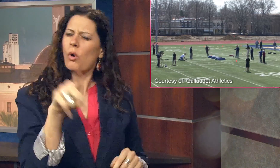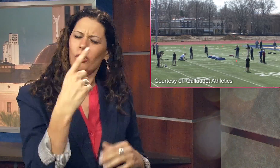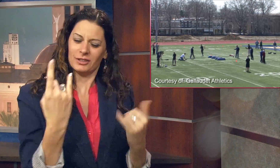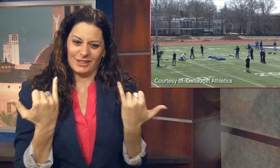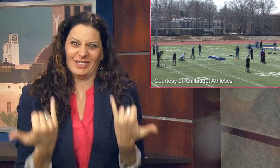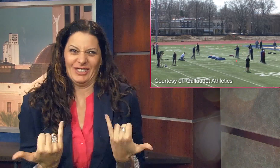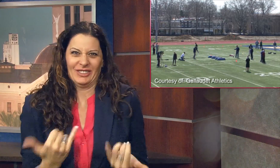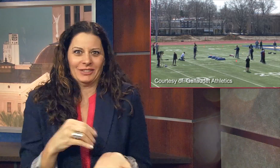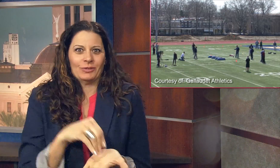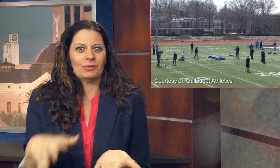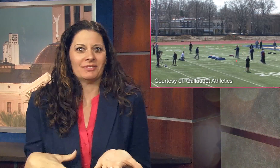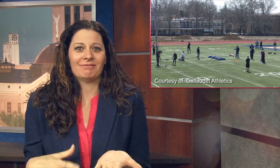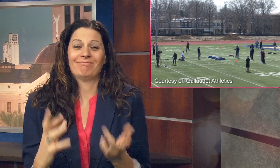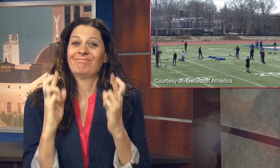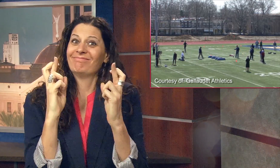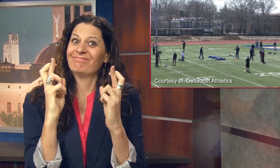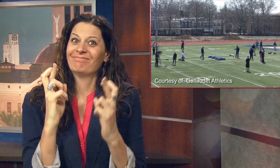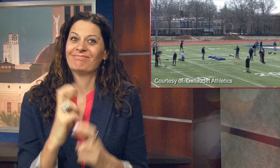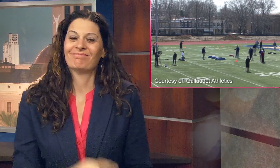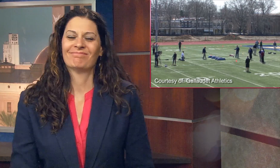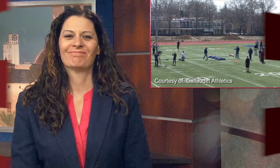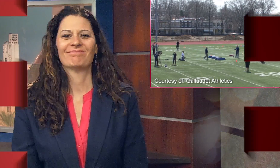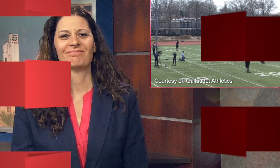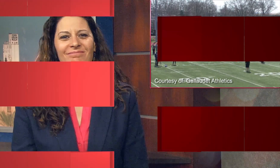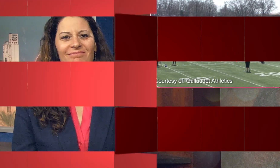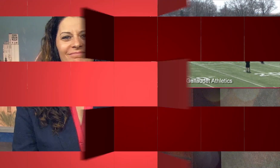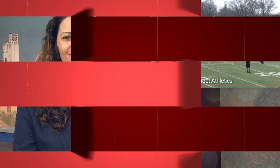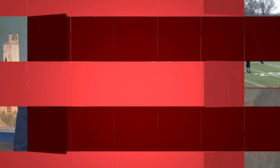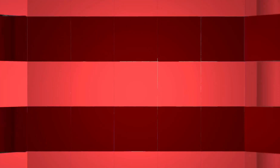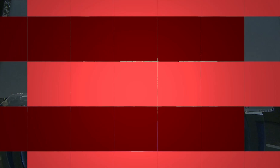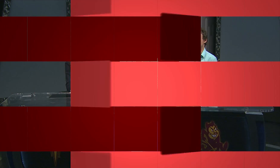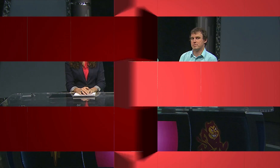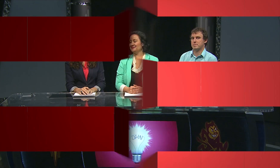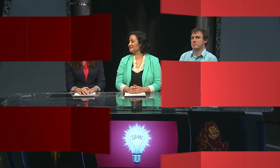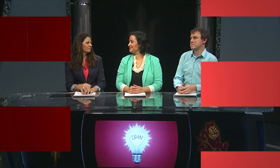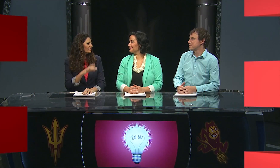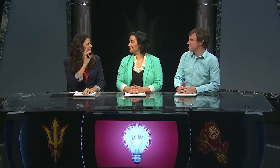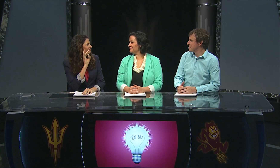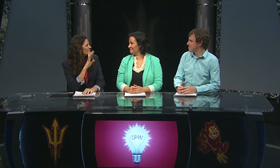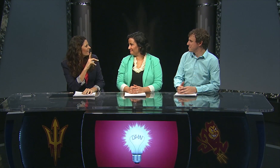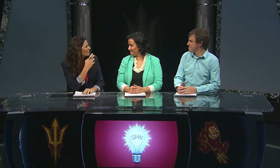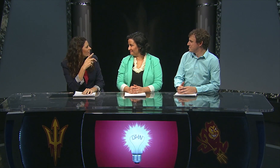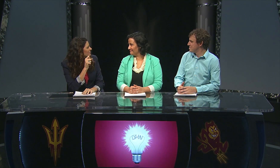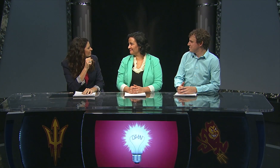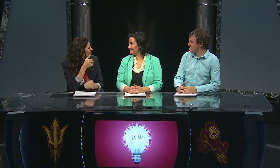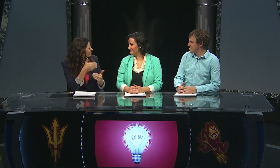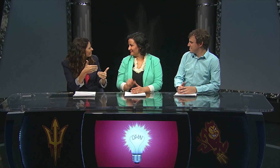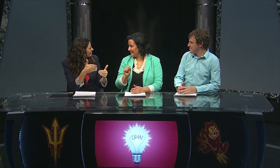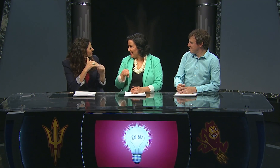ONLY STUDENT TO HAVE THE OPPORTUNITY TO BE DRAFTED. WOW I CAN'T BELIEVE PHELPS IS COMING BACK TO SWIMMING